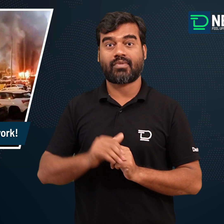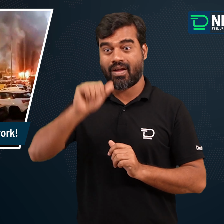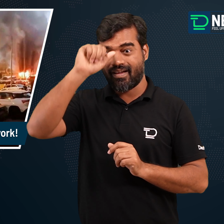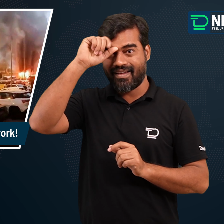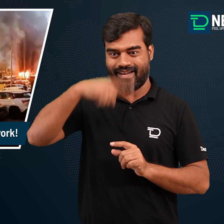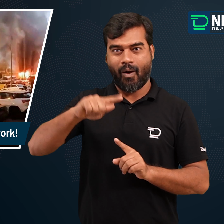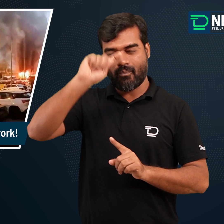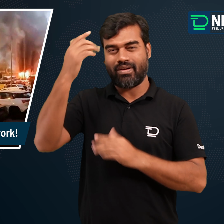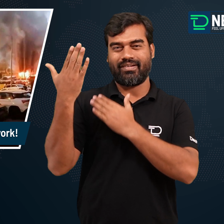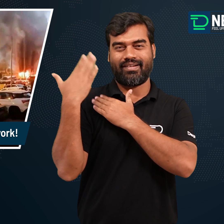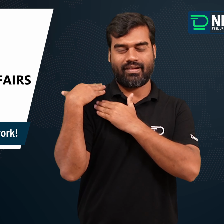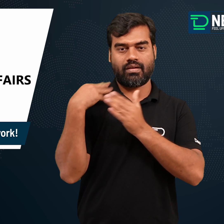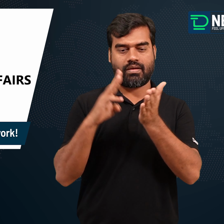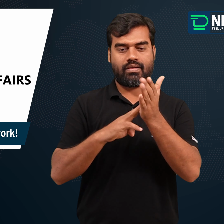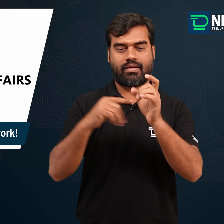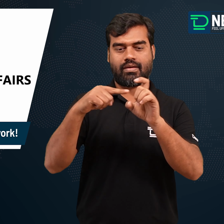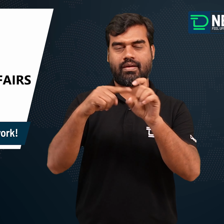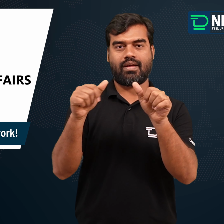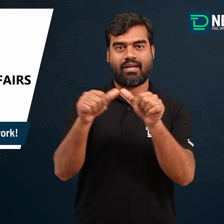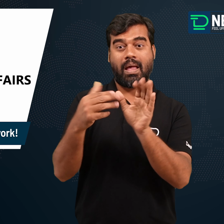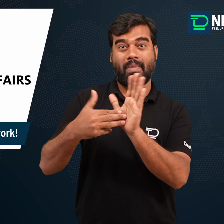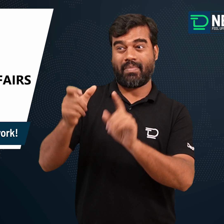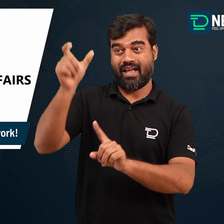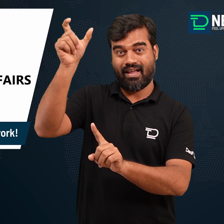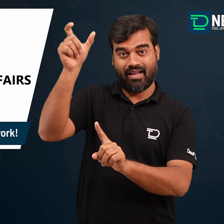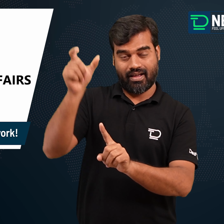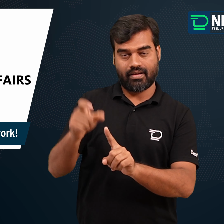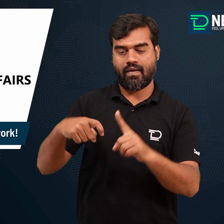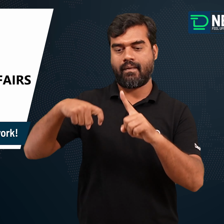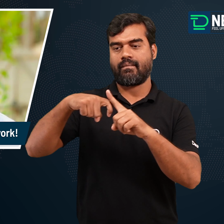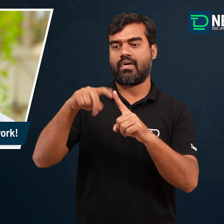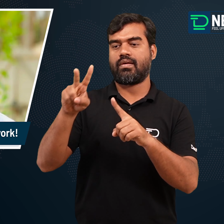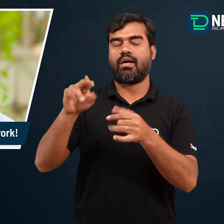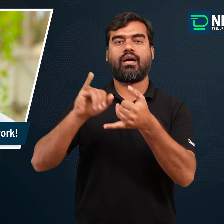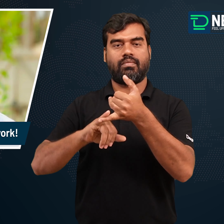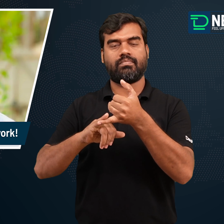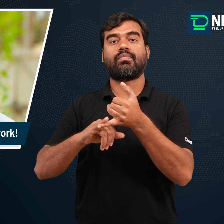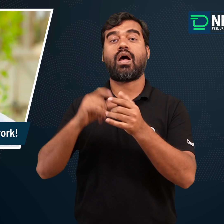The additional Minister of External Affairs, Keerthi Vardhan Singh,